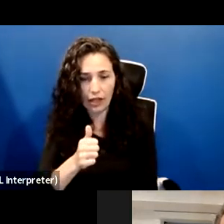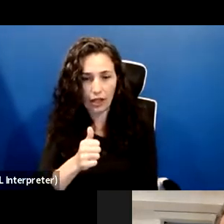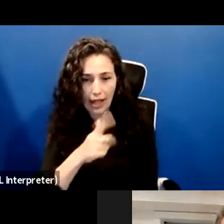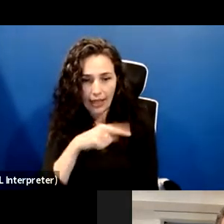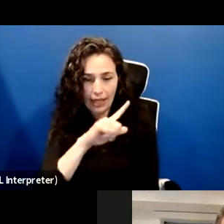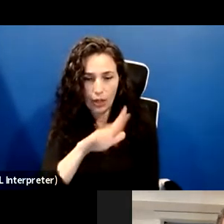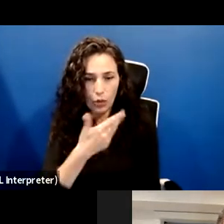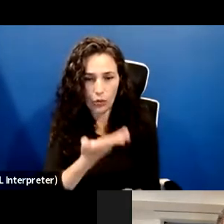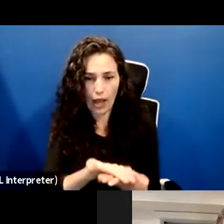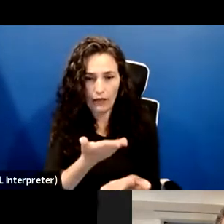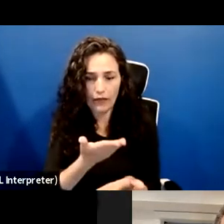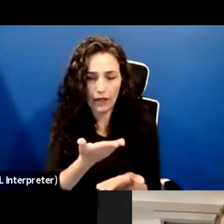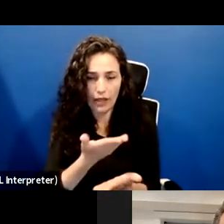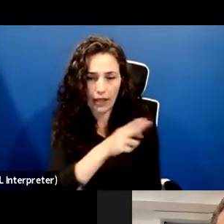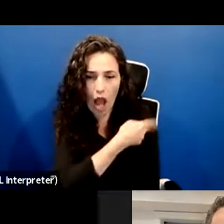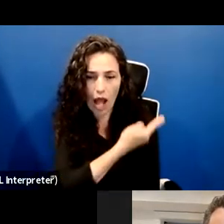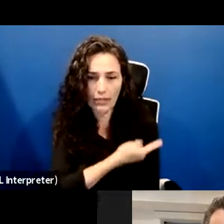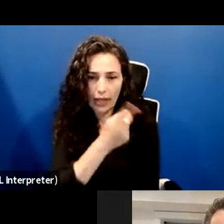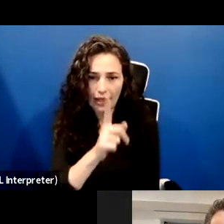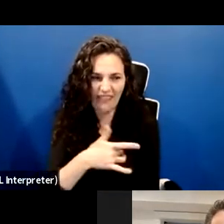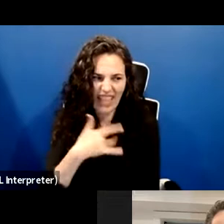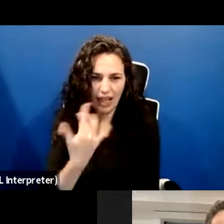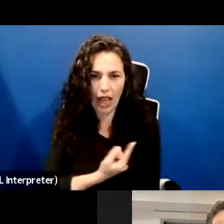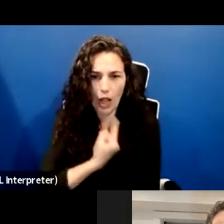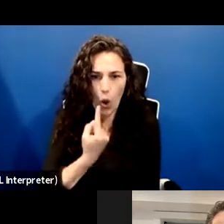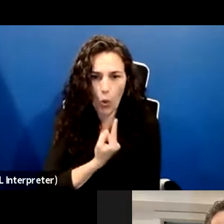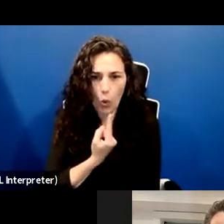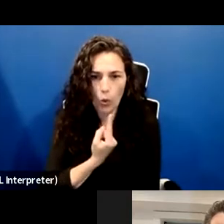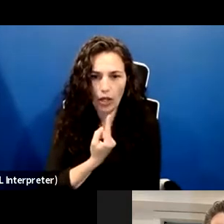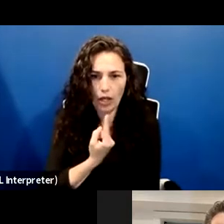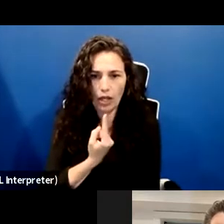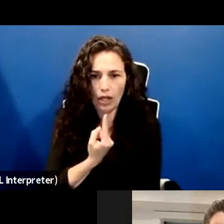and they're very much alone. You know, their family, they have to deal with so many things.